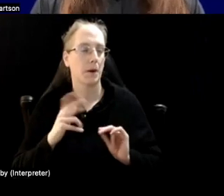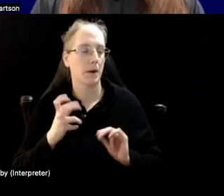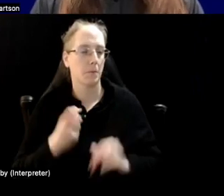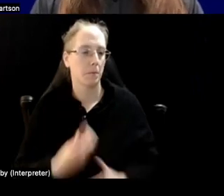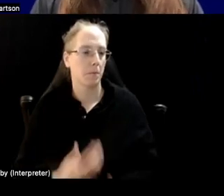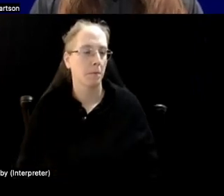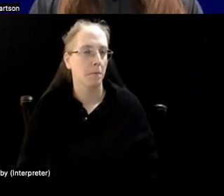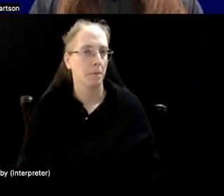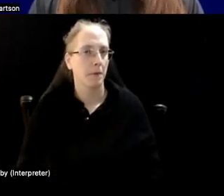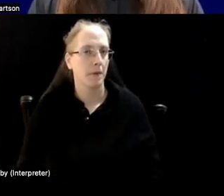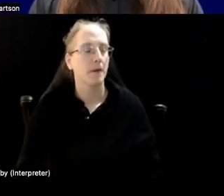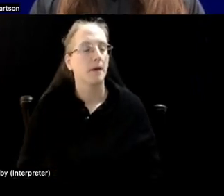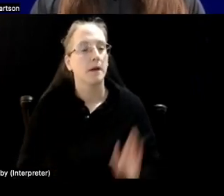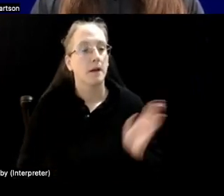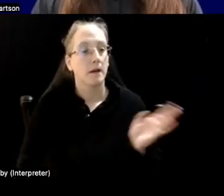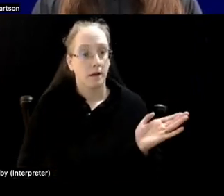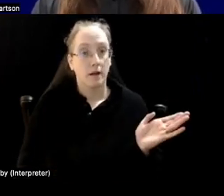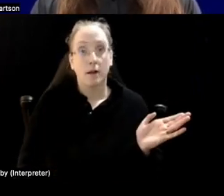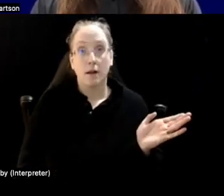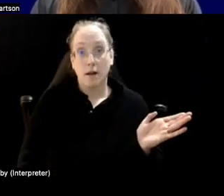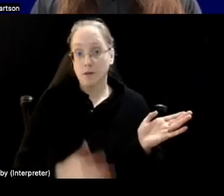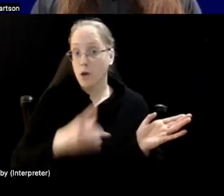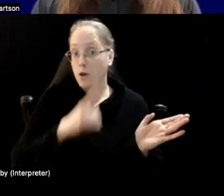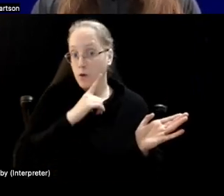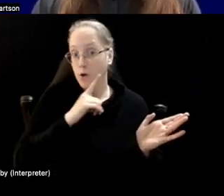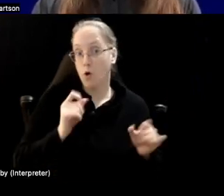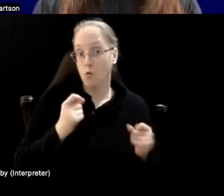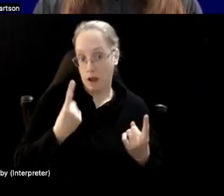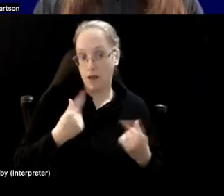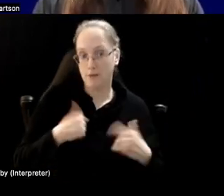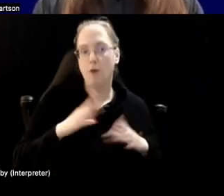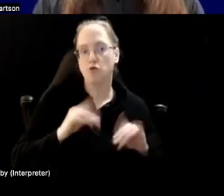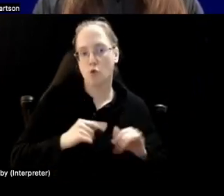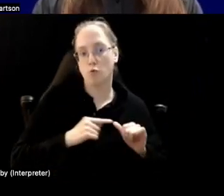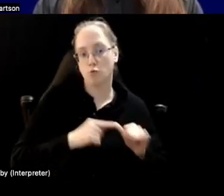There she has noticed that I have stopped responding and I'm really